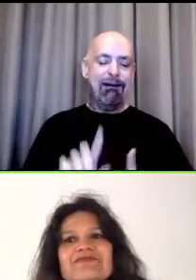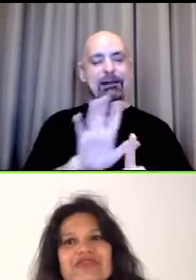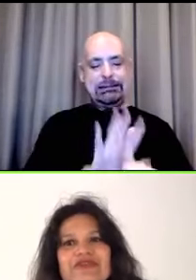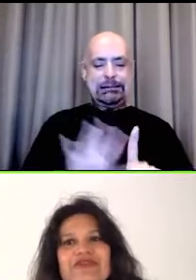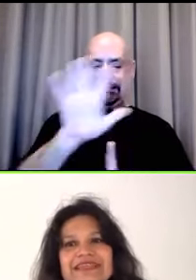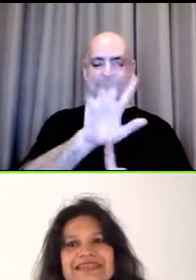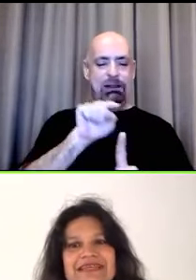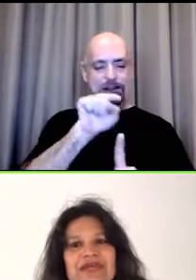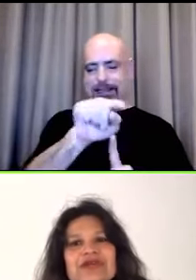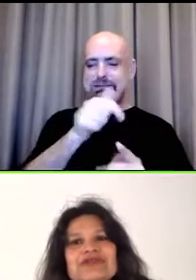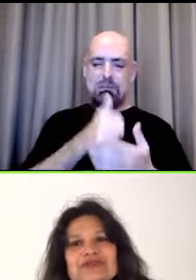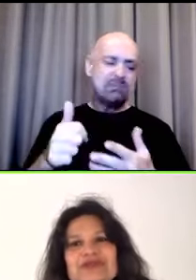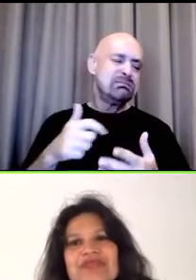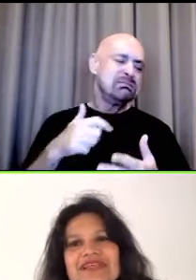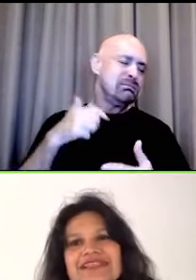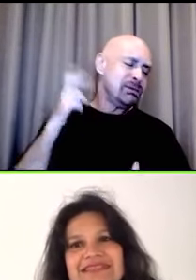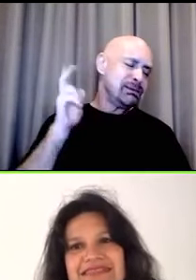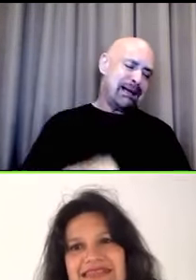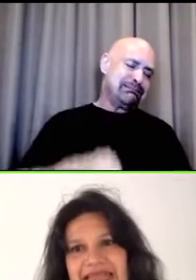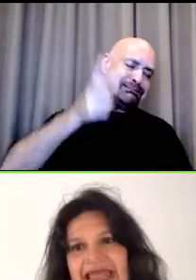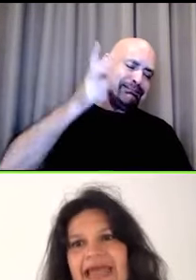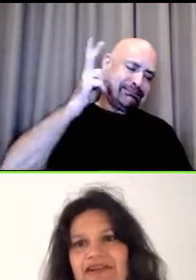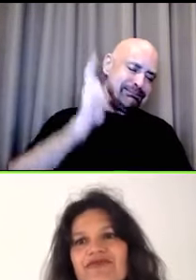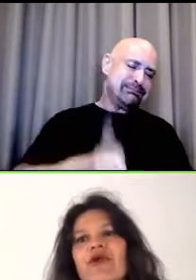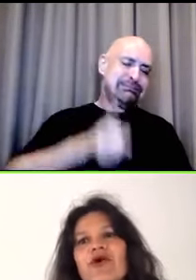. CHAIR: Thank you. All power to Human Rights Watch,